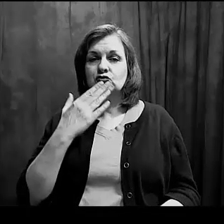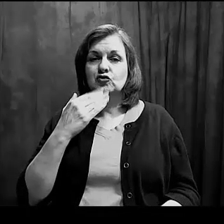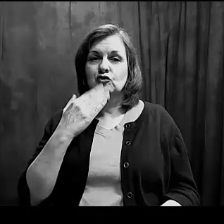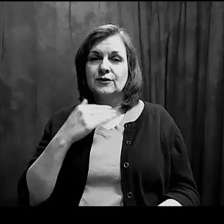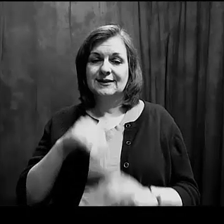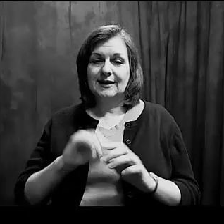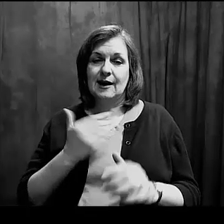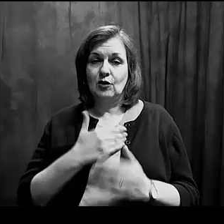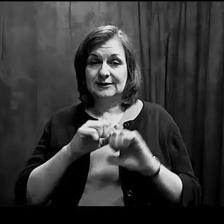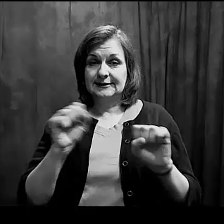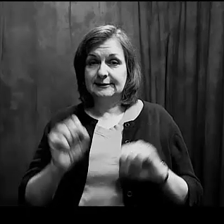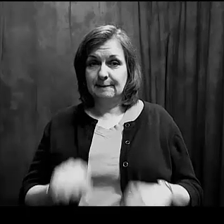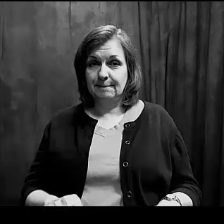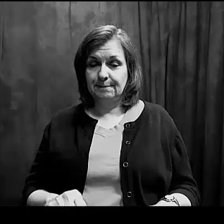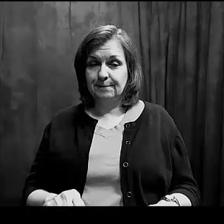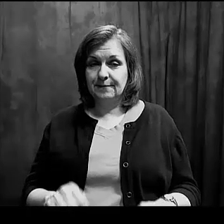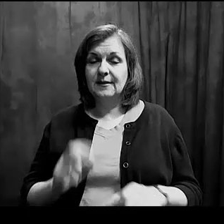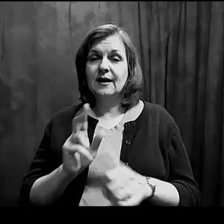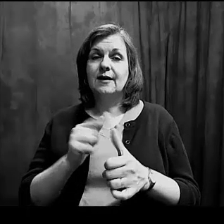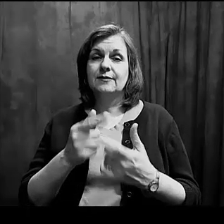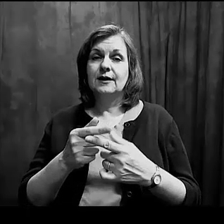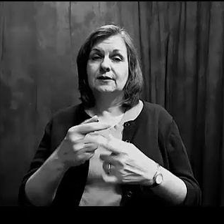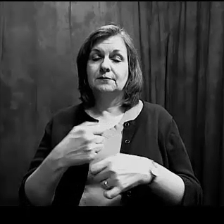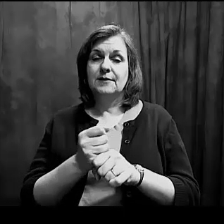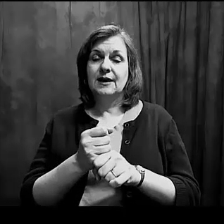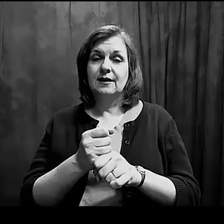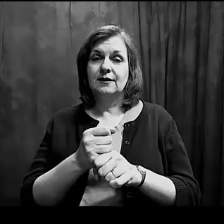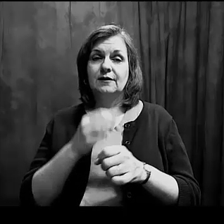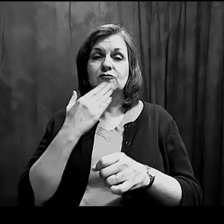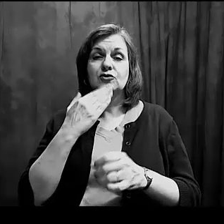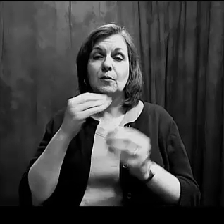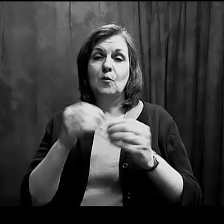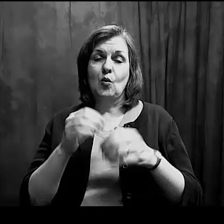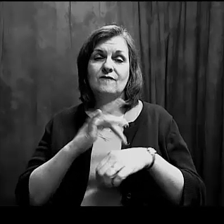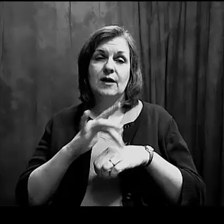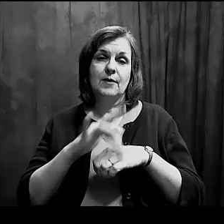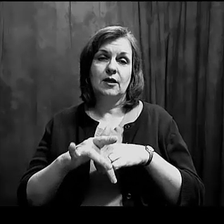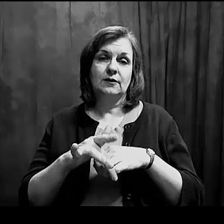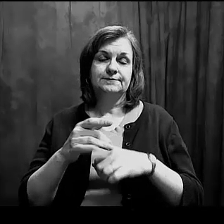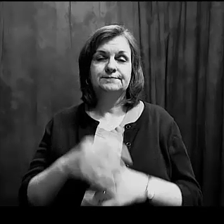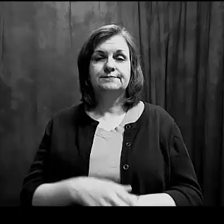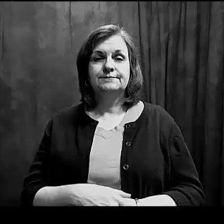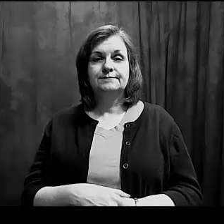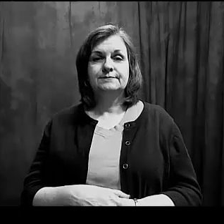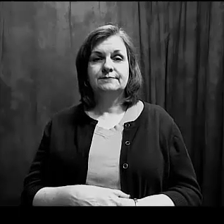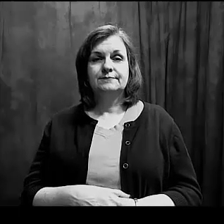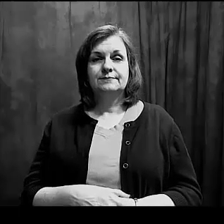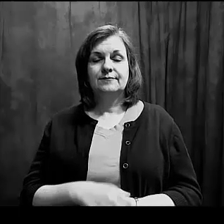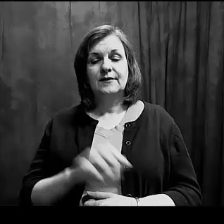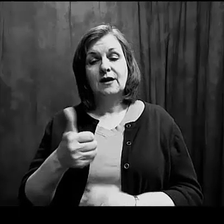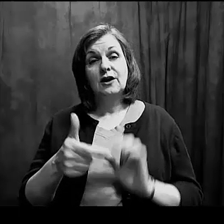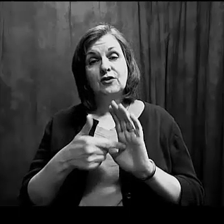in our systems and make the sugars more available there's an example of hexokinase